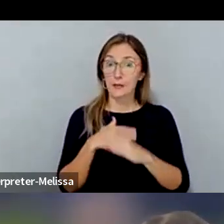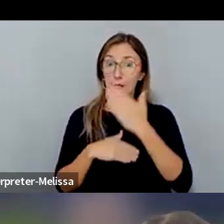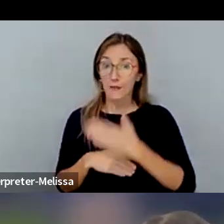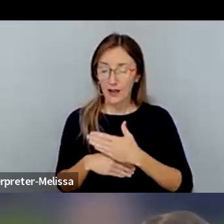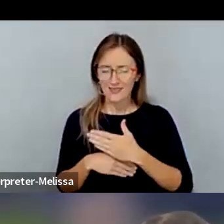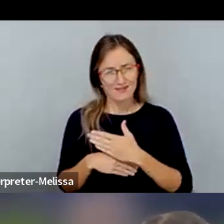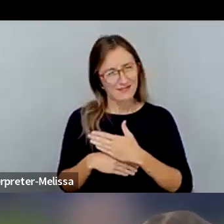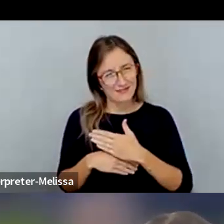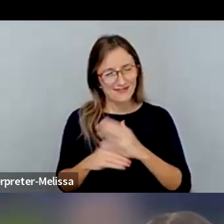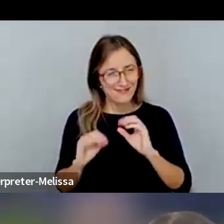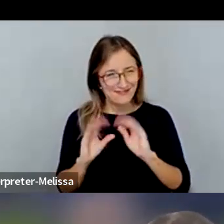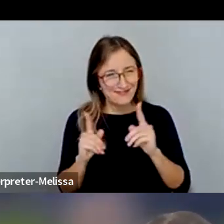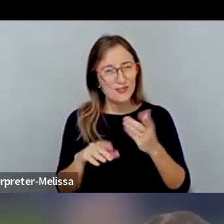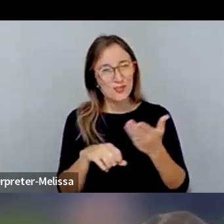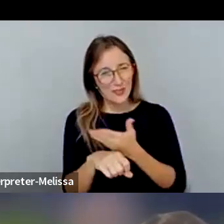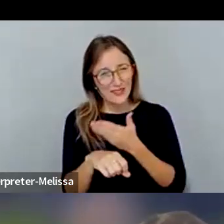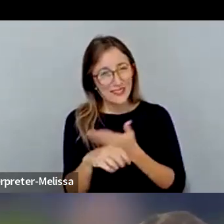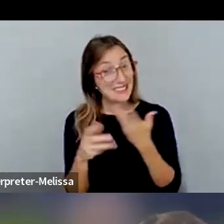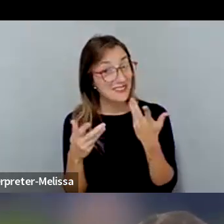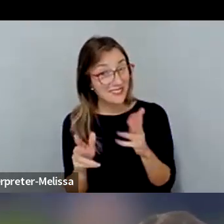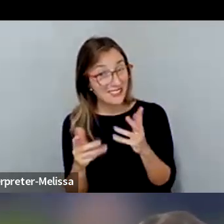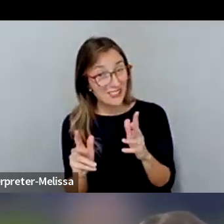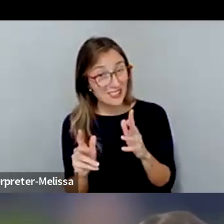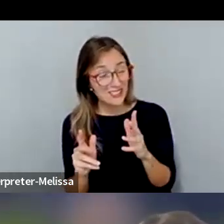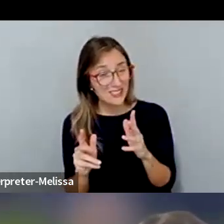budget, so it would be hard to say, oh, we did not have it in the budget to